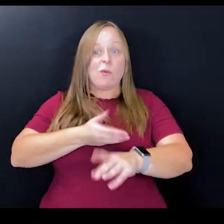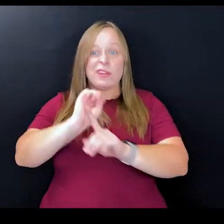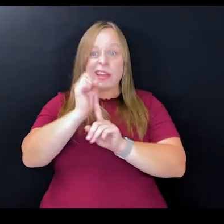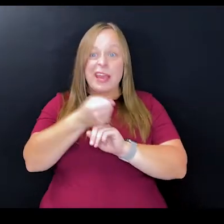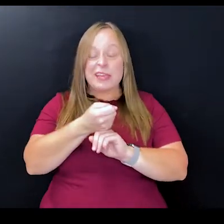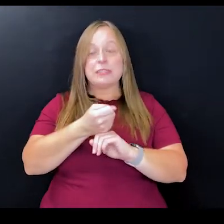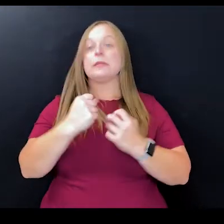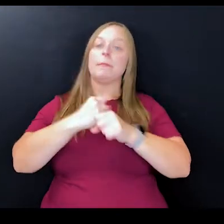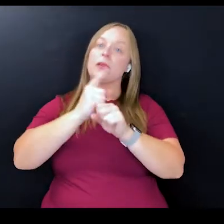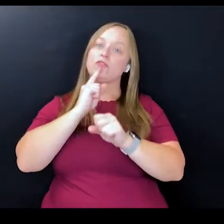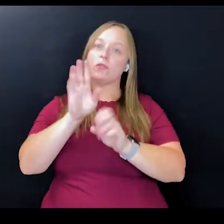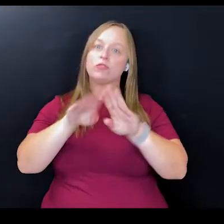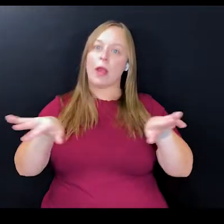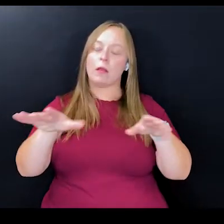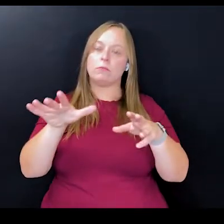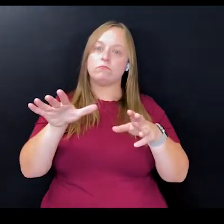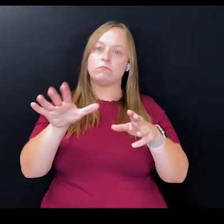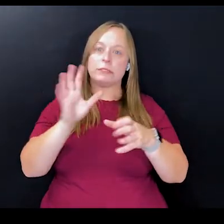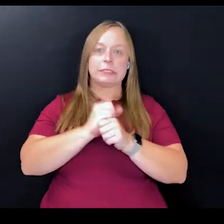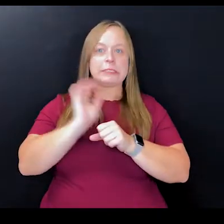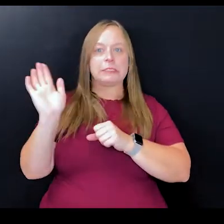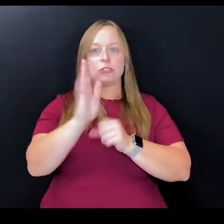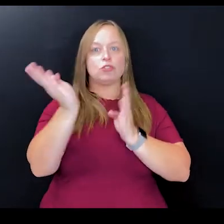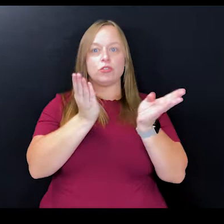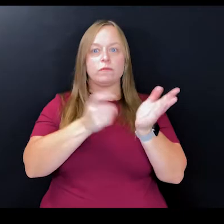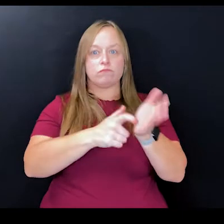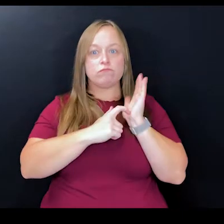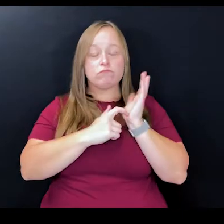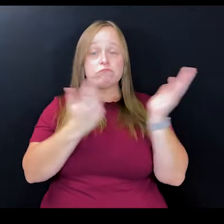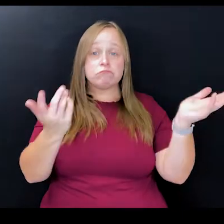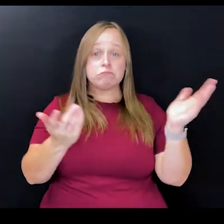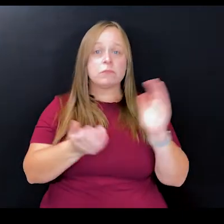and ensure that a child gets the services that they need?